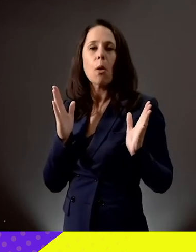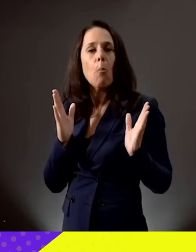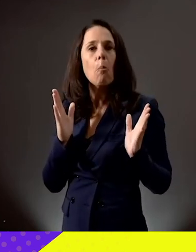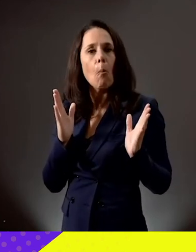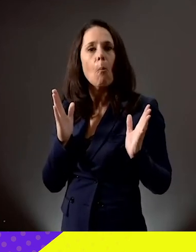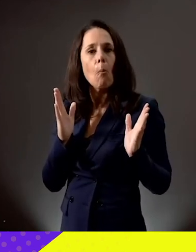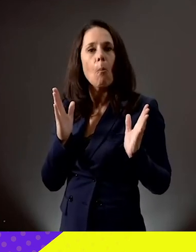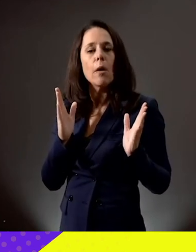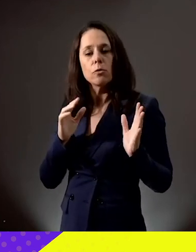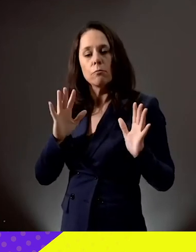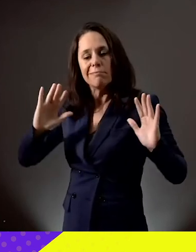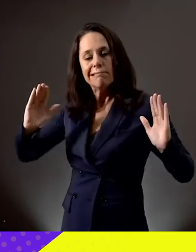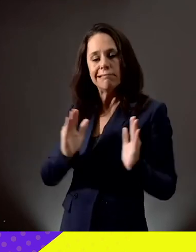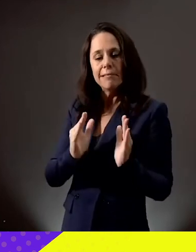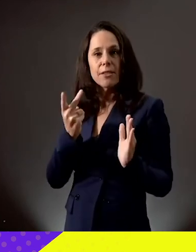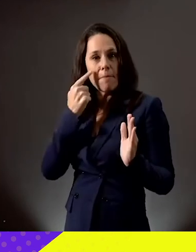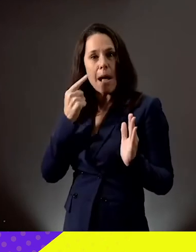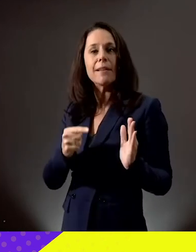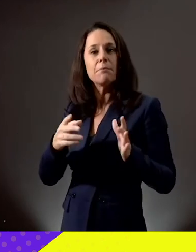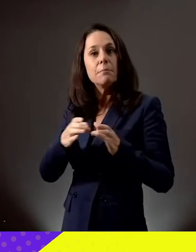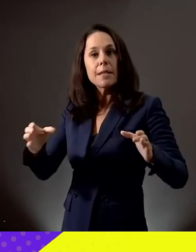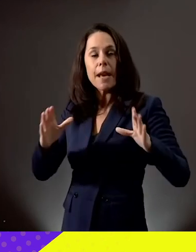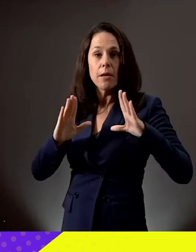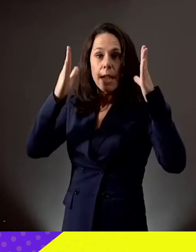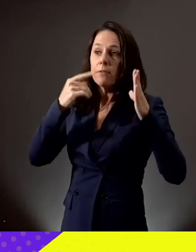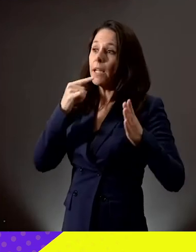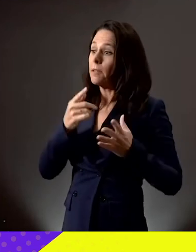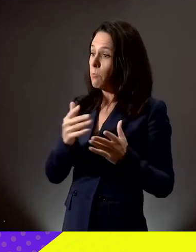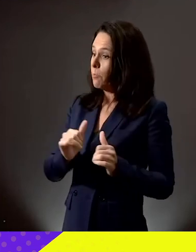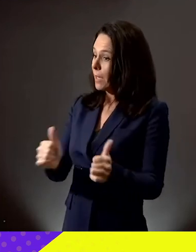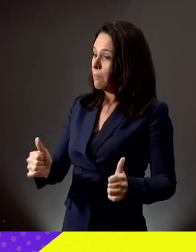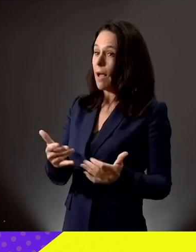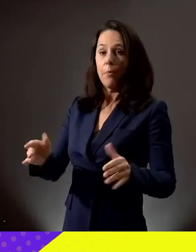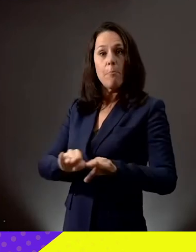But companies have said: if they have these basic skills, they are welcome.